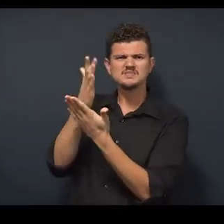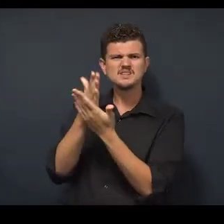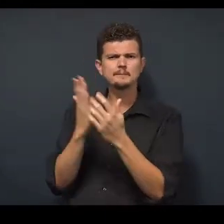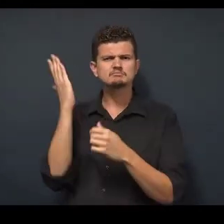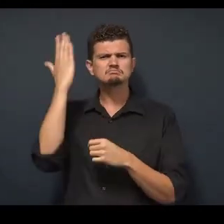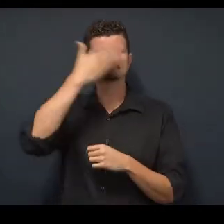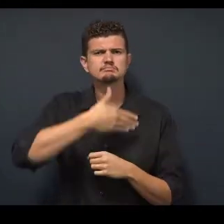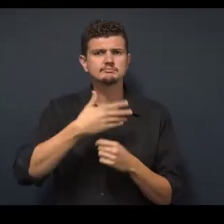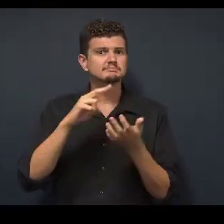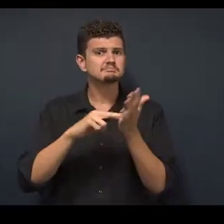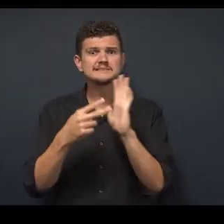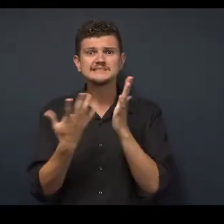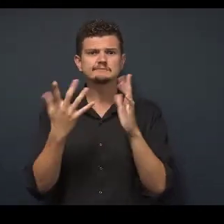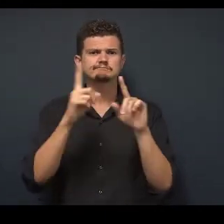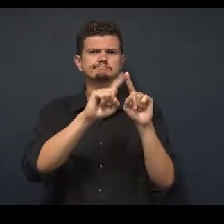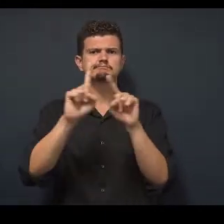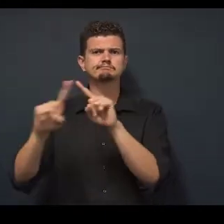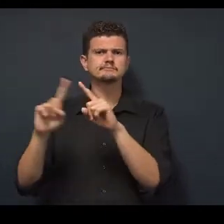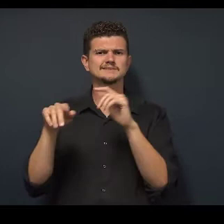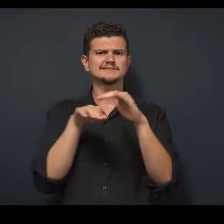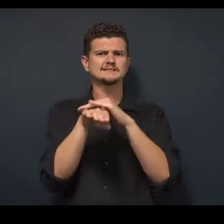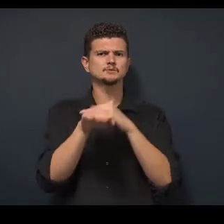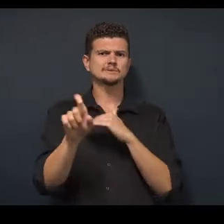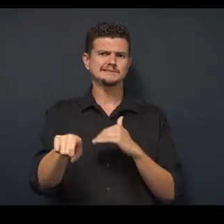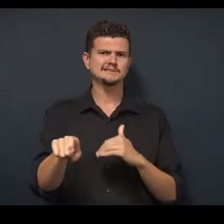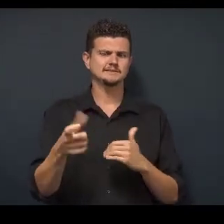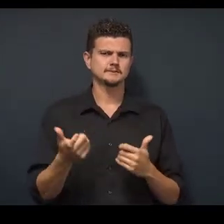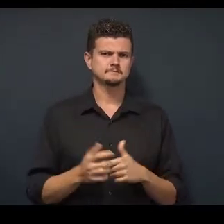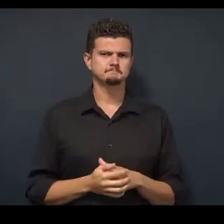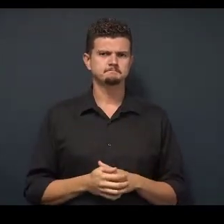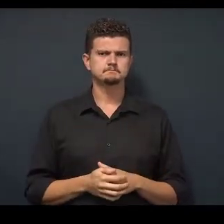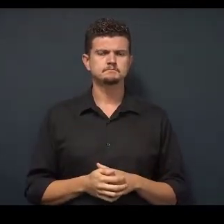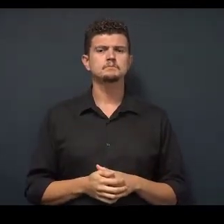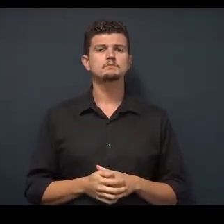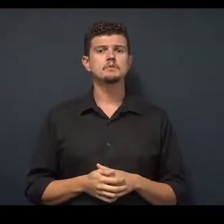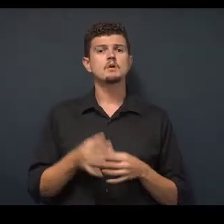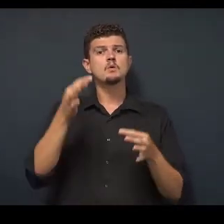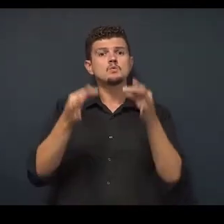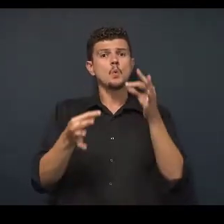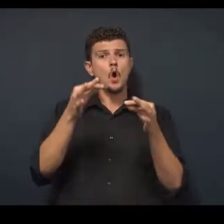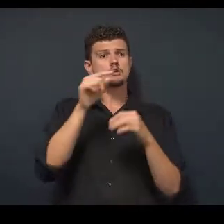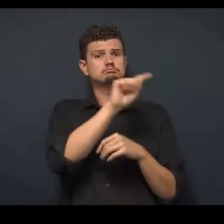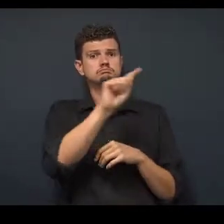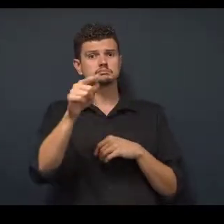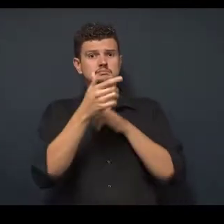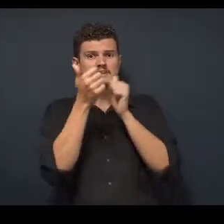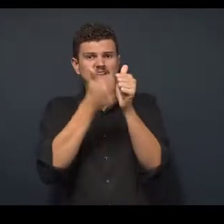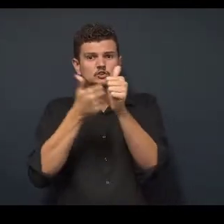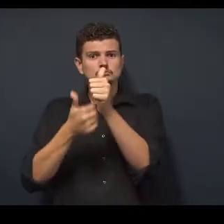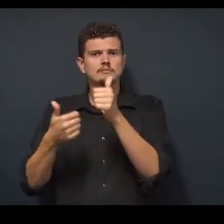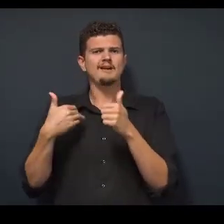and some disabilities create differing levels of challenge based on a variety of factors.